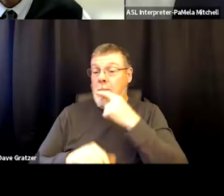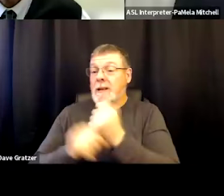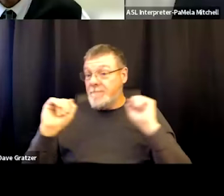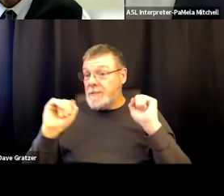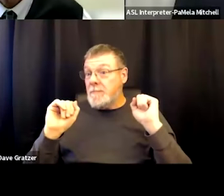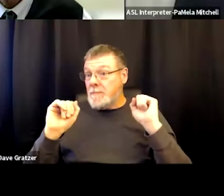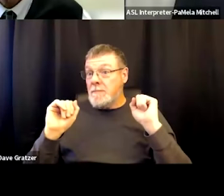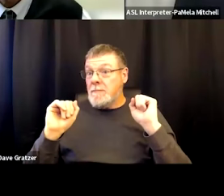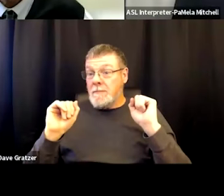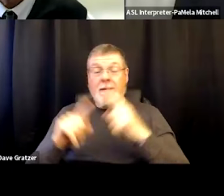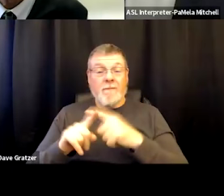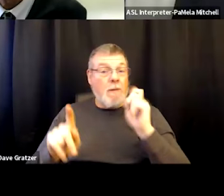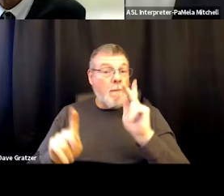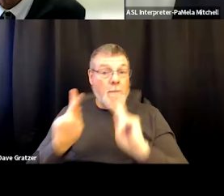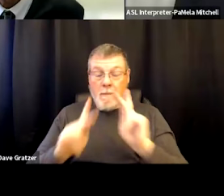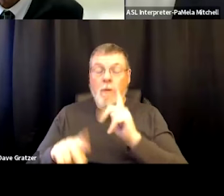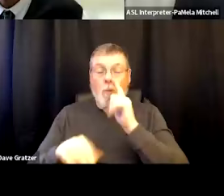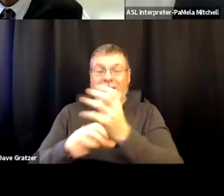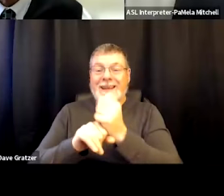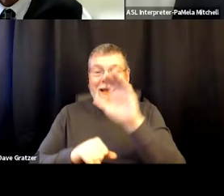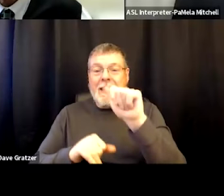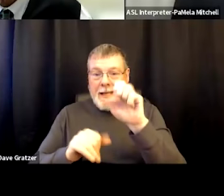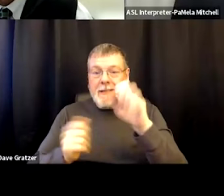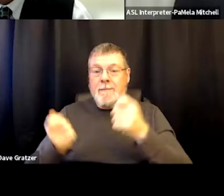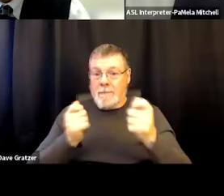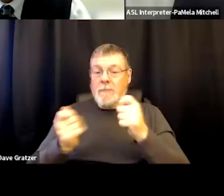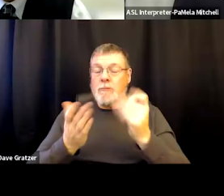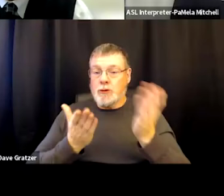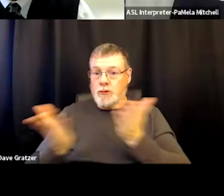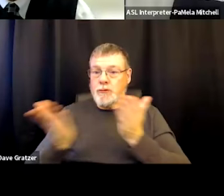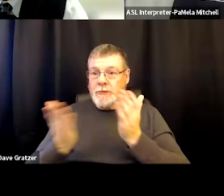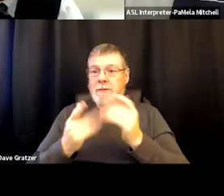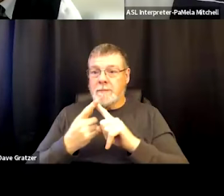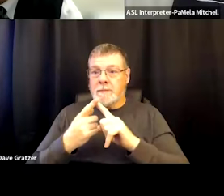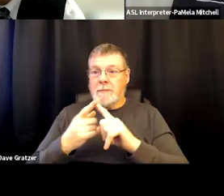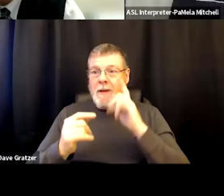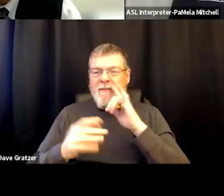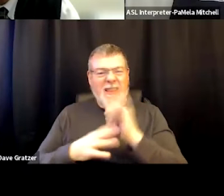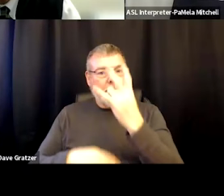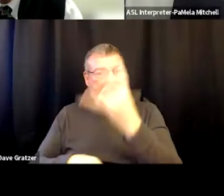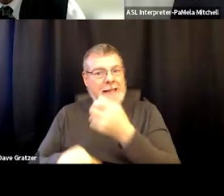for people who receive case management services. And this is during, if you notice during a seven year follow up period